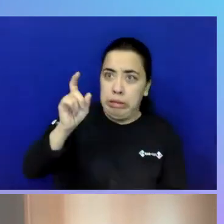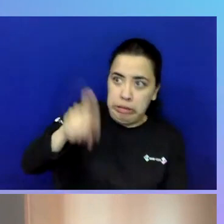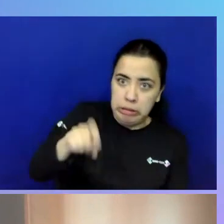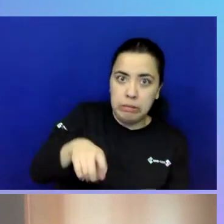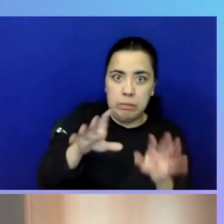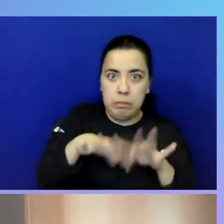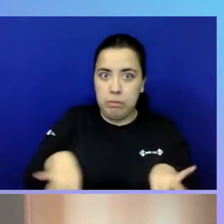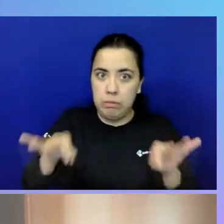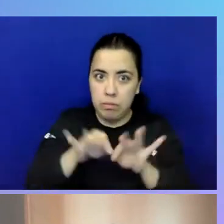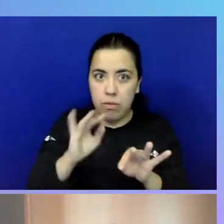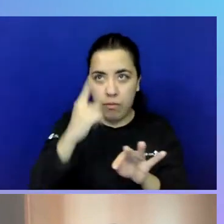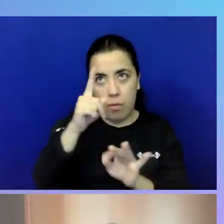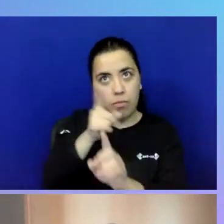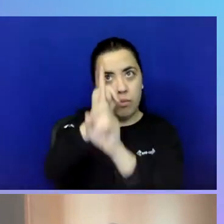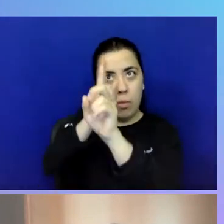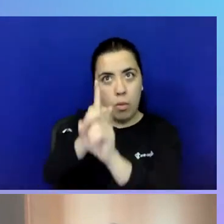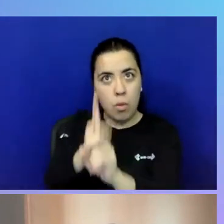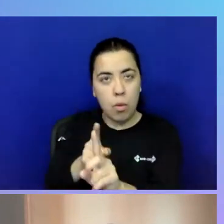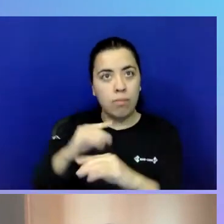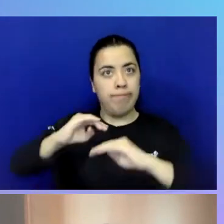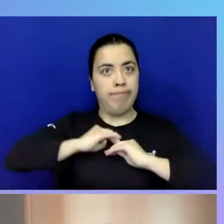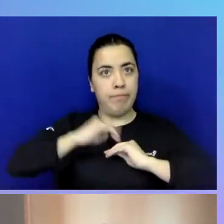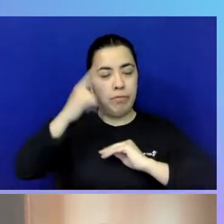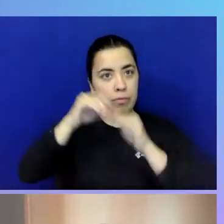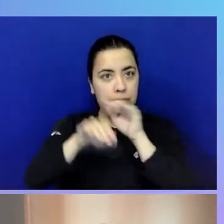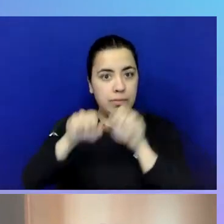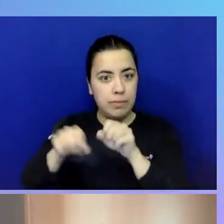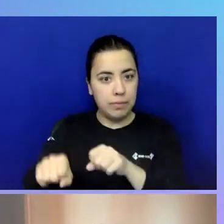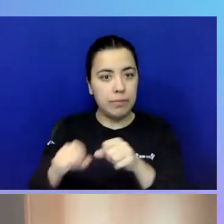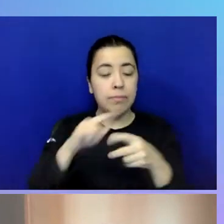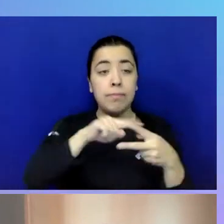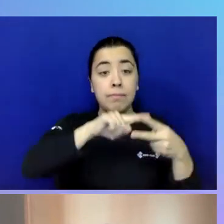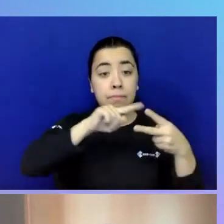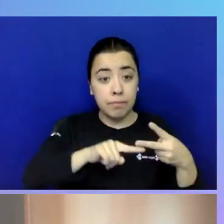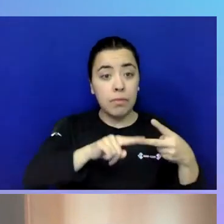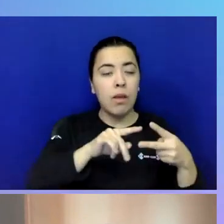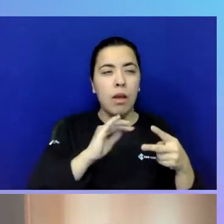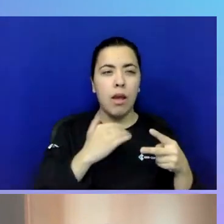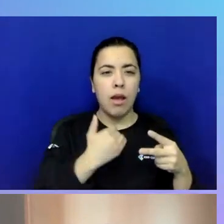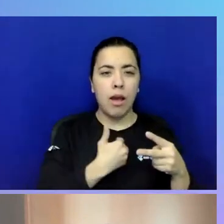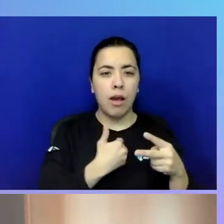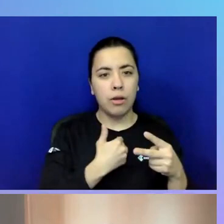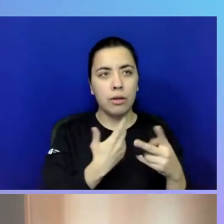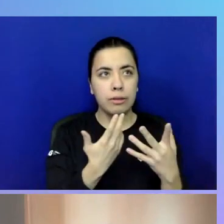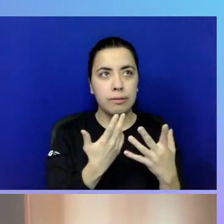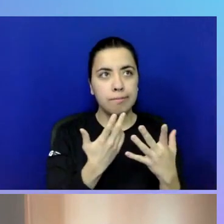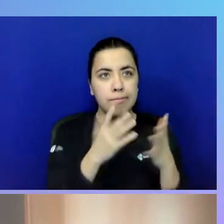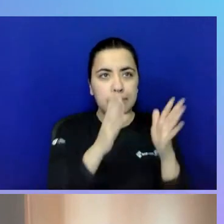also cover the scope of our initiative. Next, in the getting started. And I will share the initial steps of our journey,